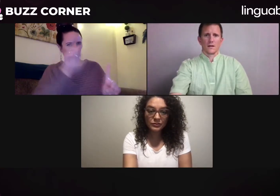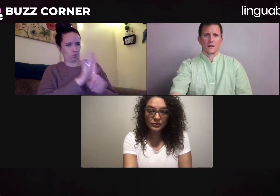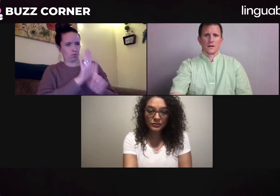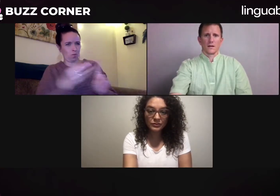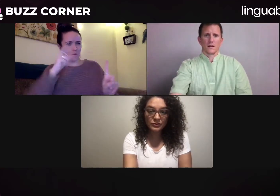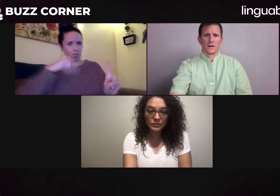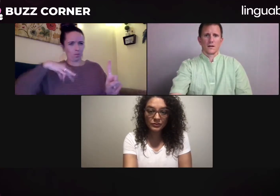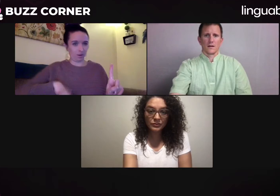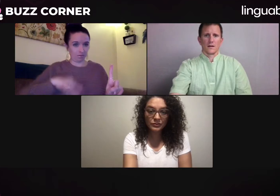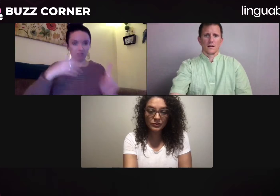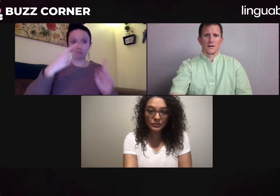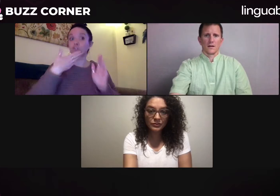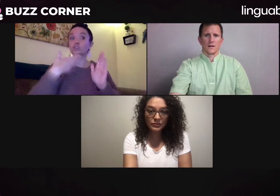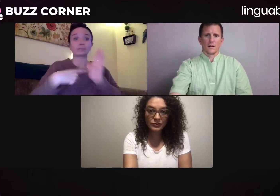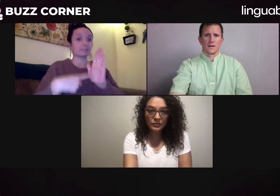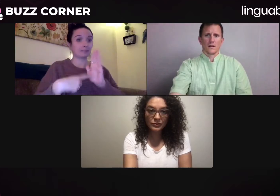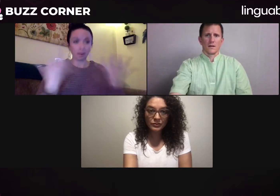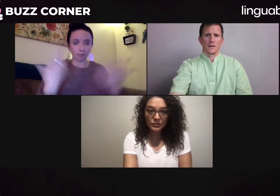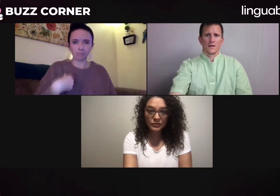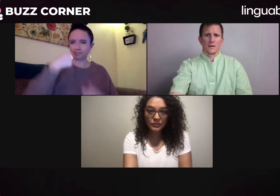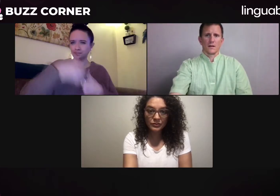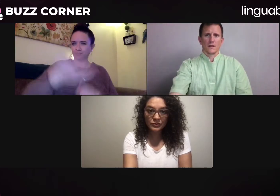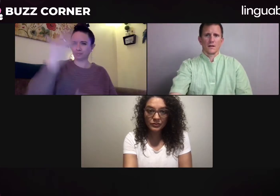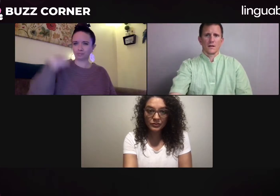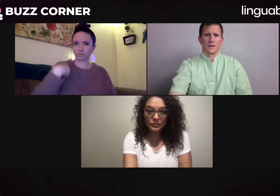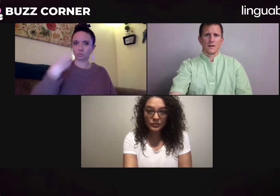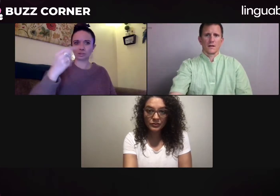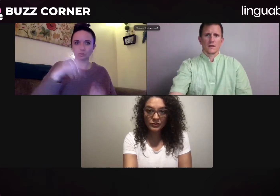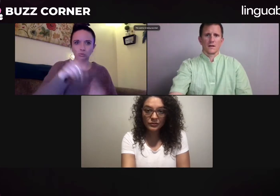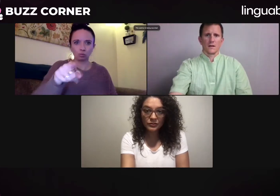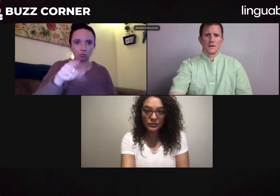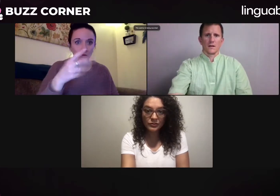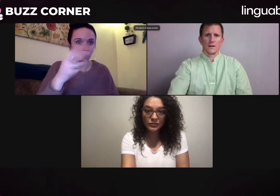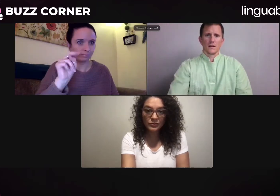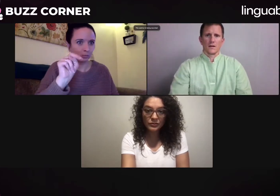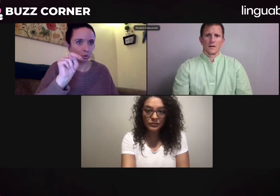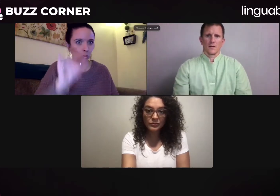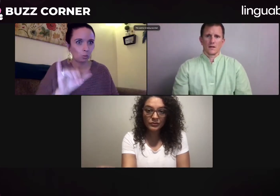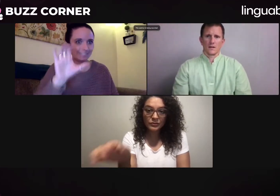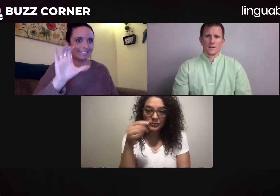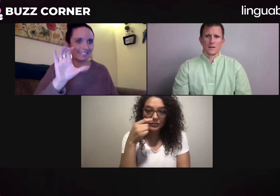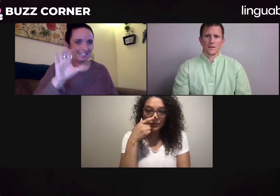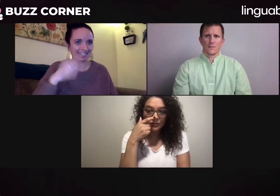that I have been a part of, where there seems to be an interpreter who is there for their own personal gain.